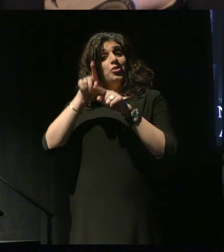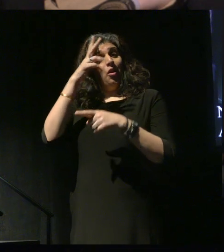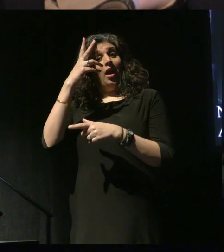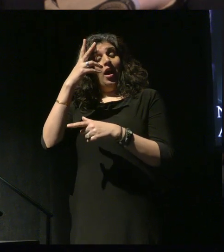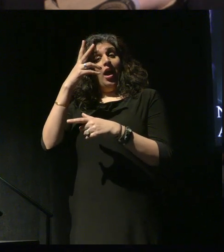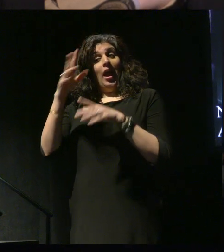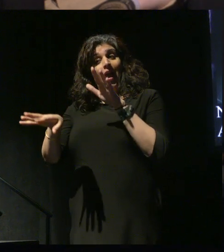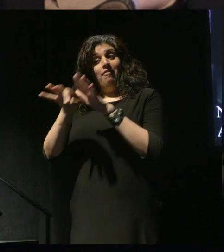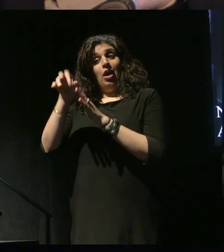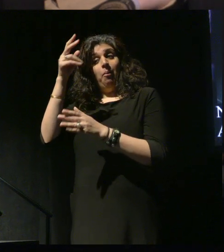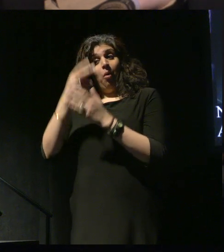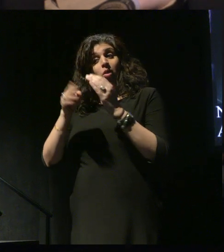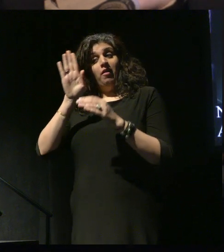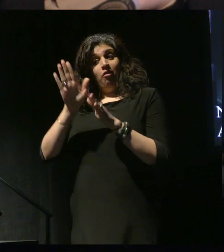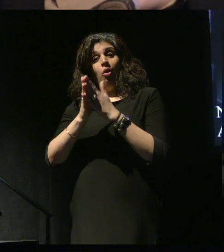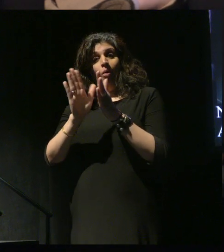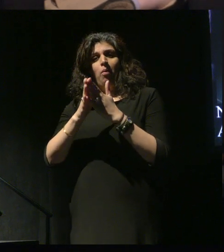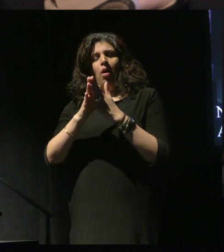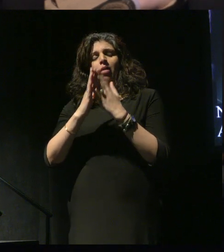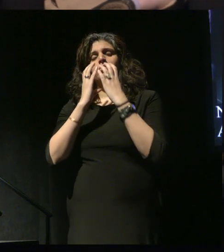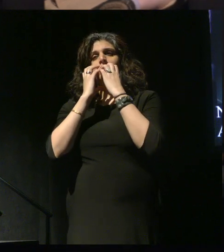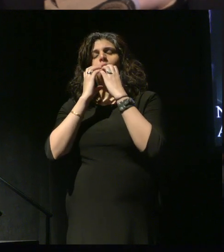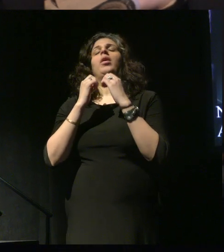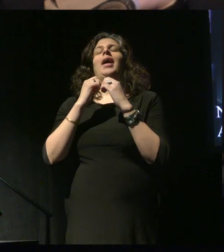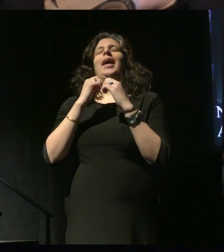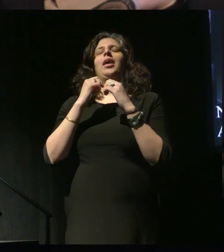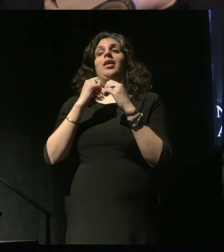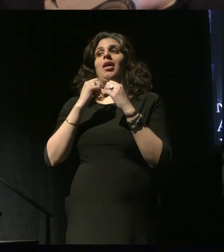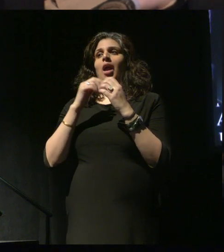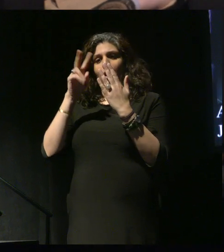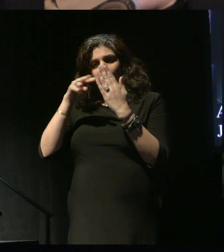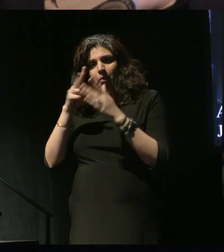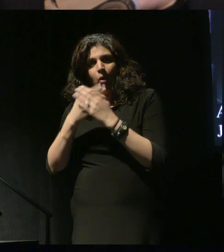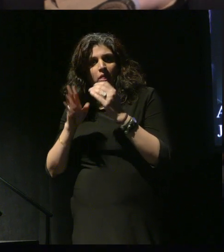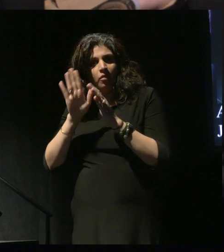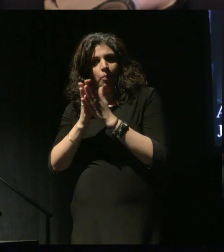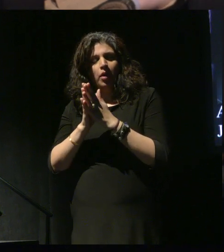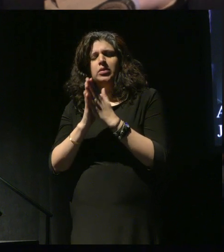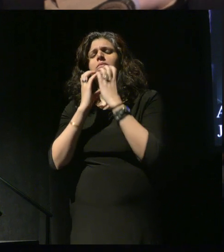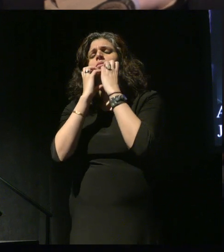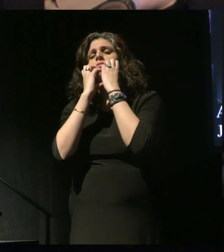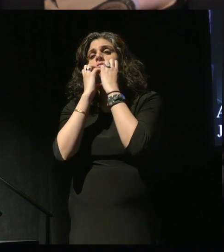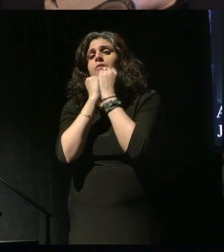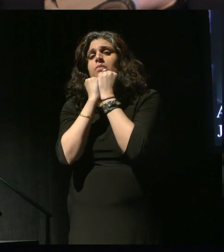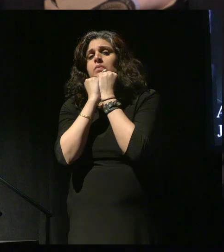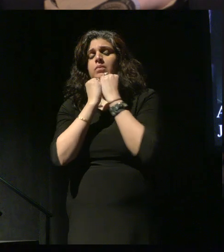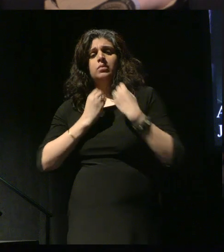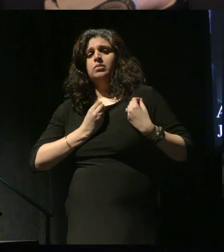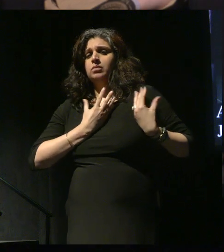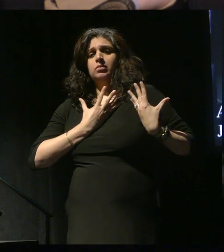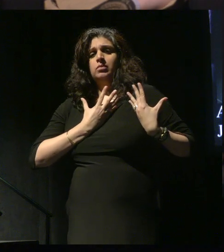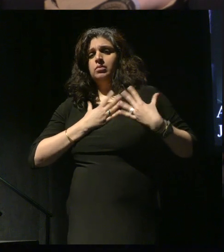you know just immensely moving. And we're also just the absolute right books for me